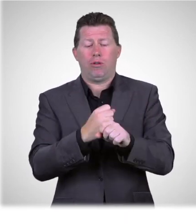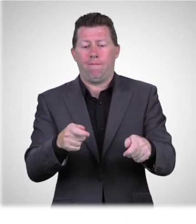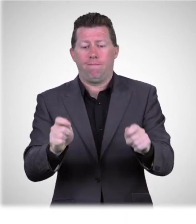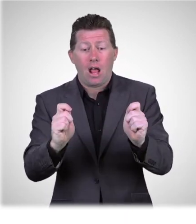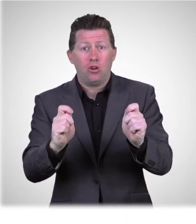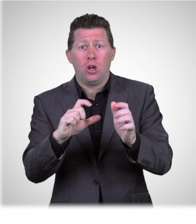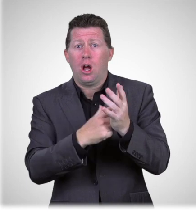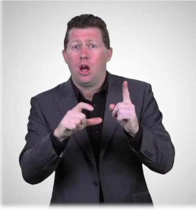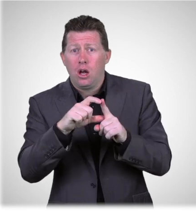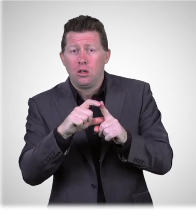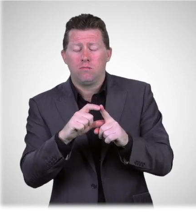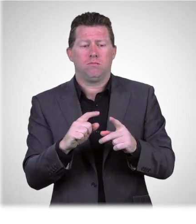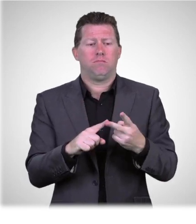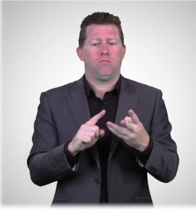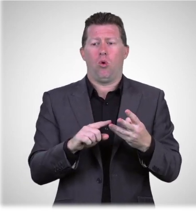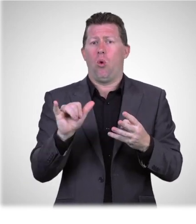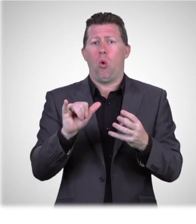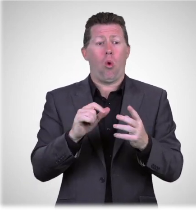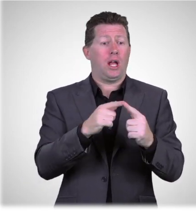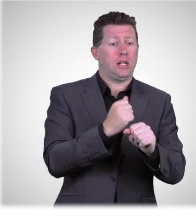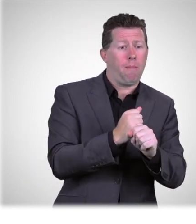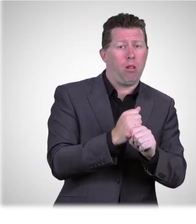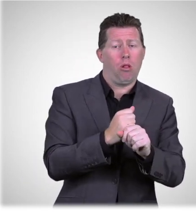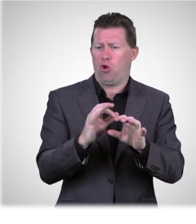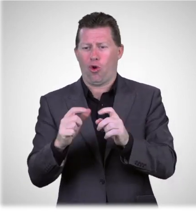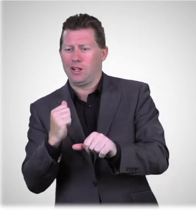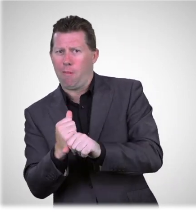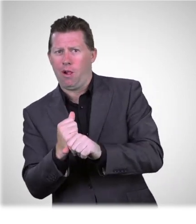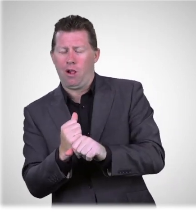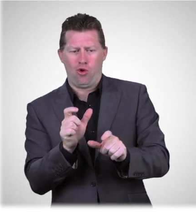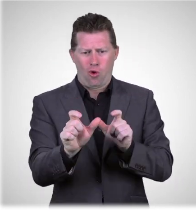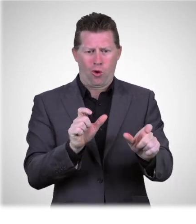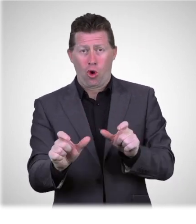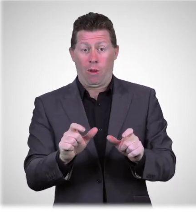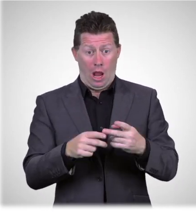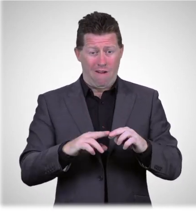generate an example and non-example of each term, or make a note of any terms that are unclear.